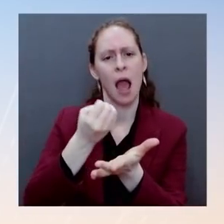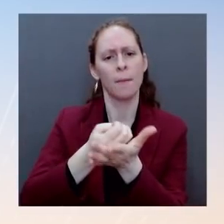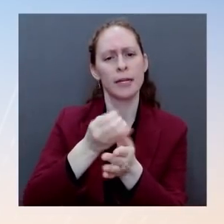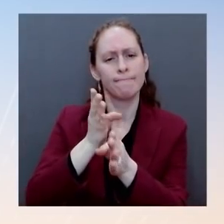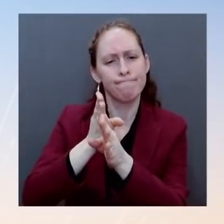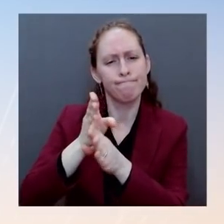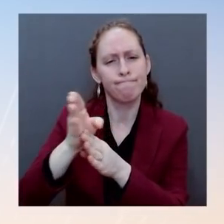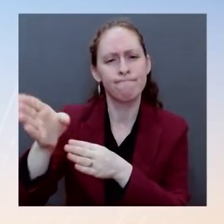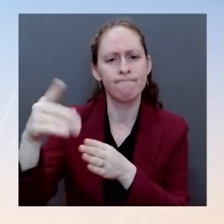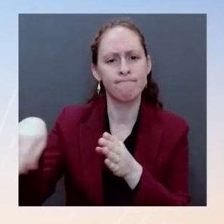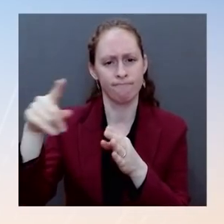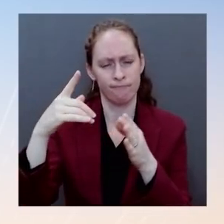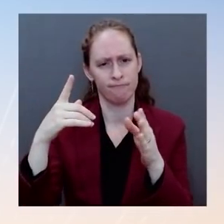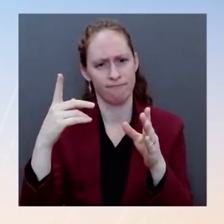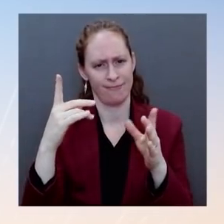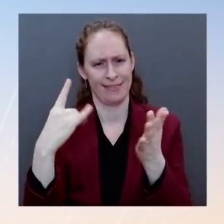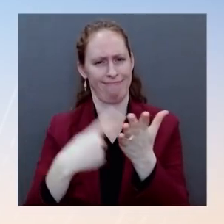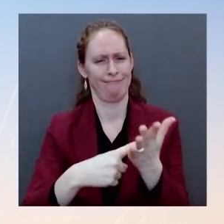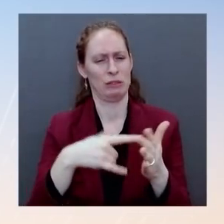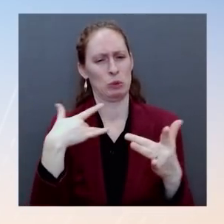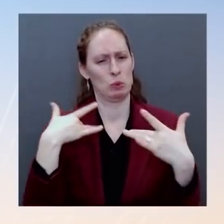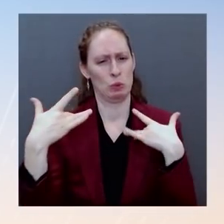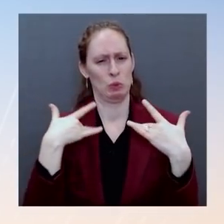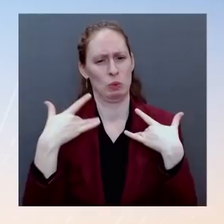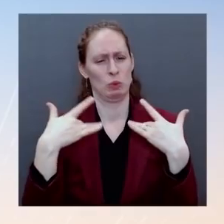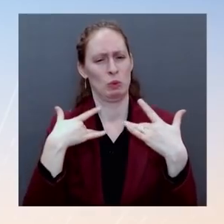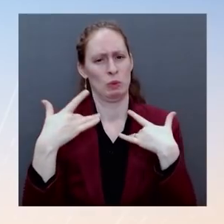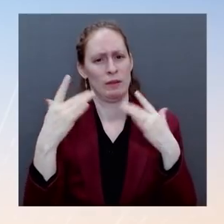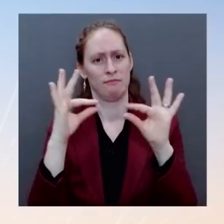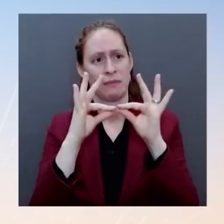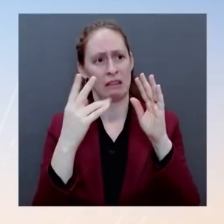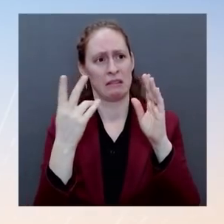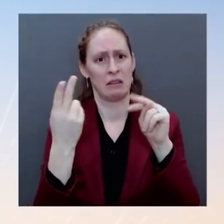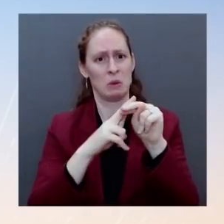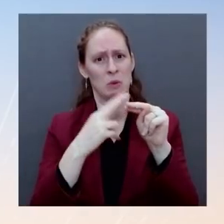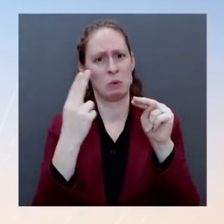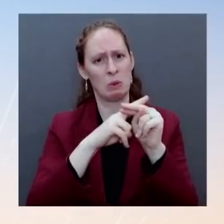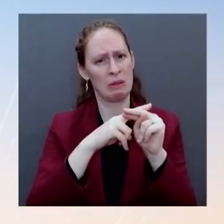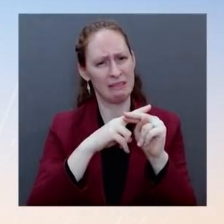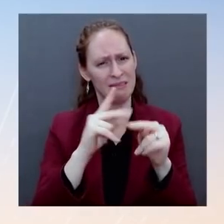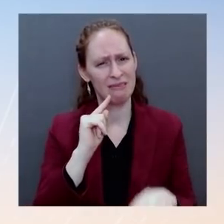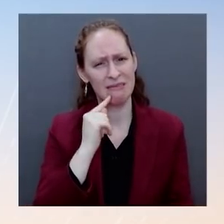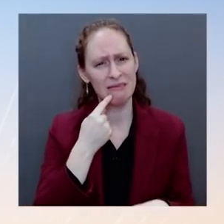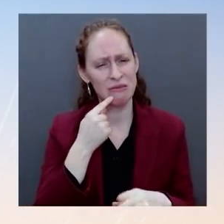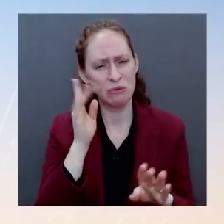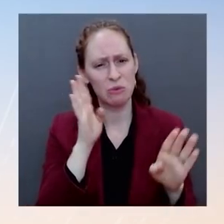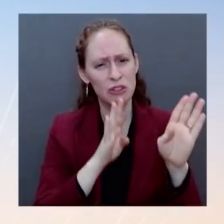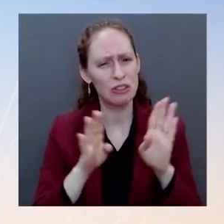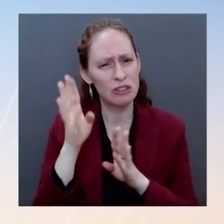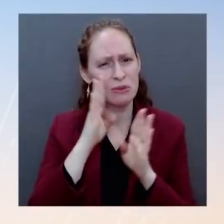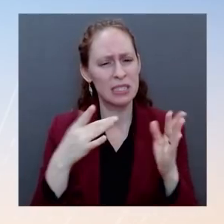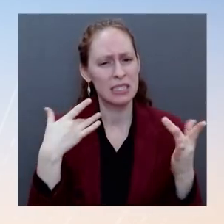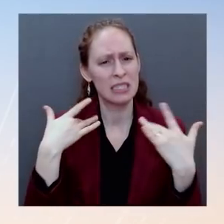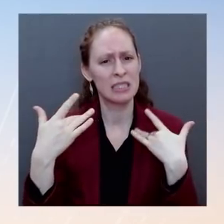was that it was going to be well taken care of by now. What did you get wrong? What did economists writ large get wrong?